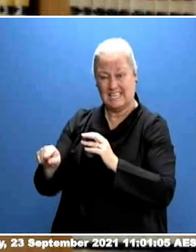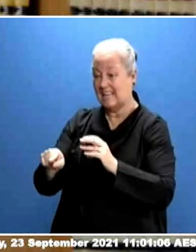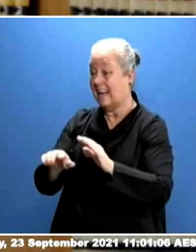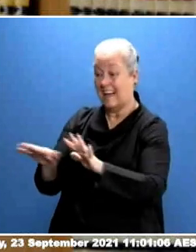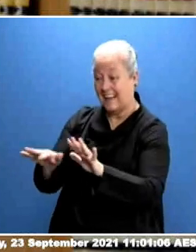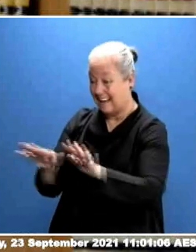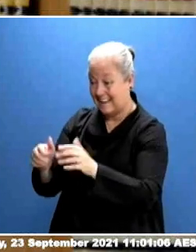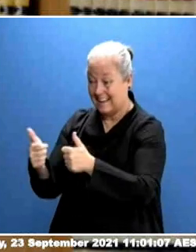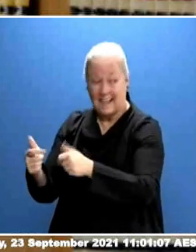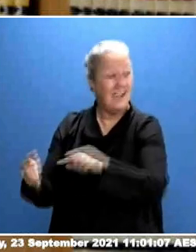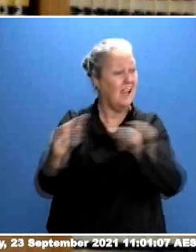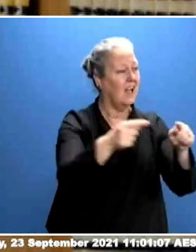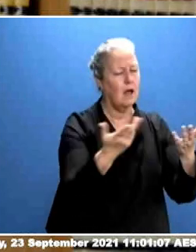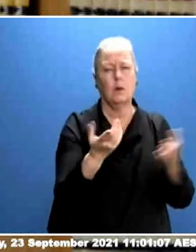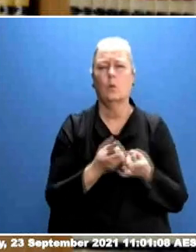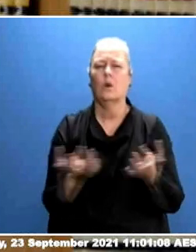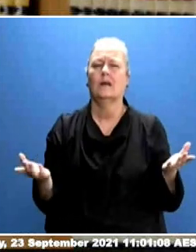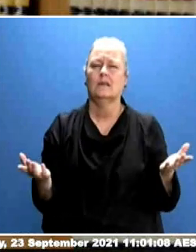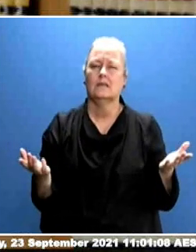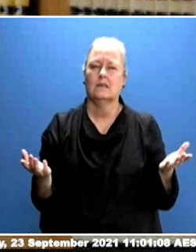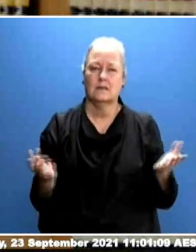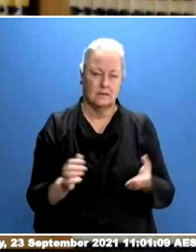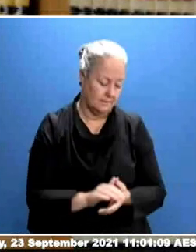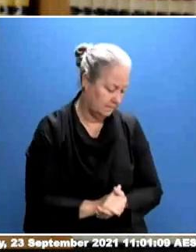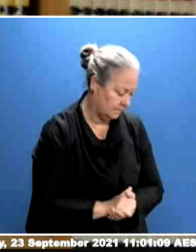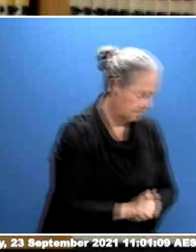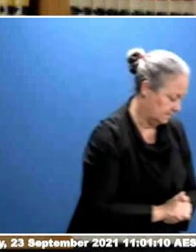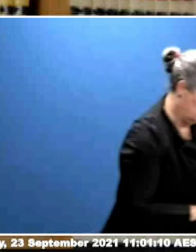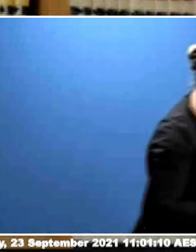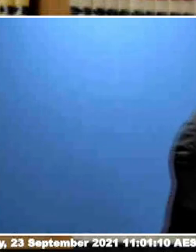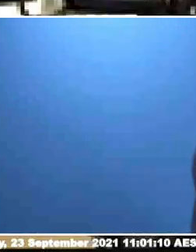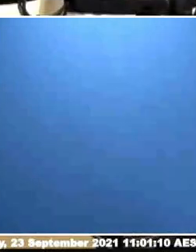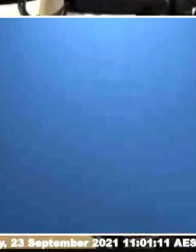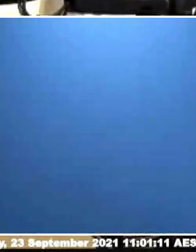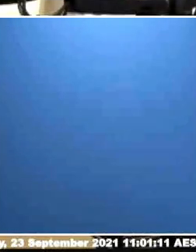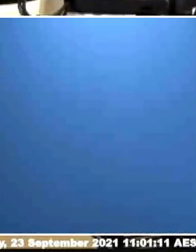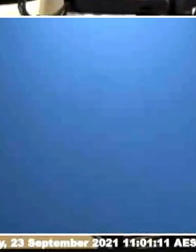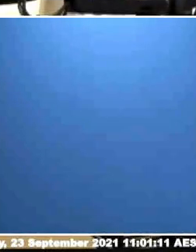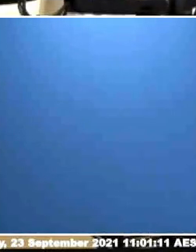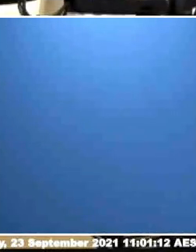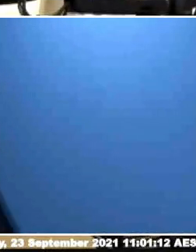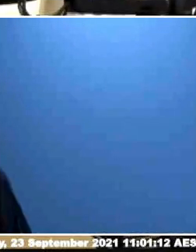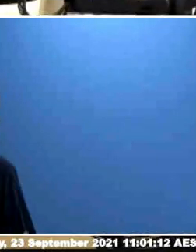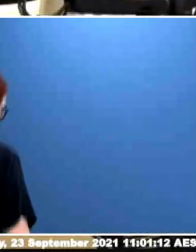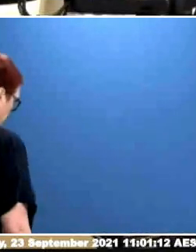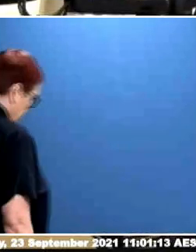Now, in that answer you talked about if there was a longer period there might be assessment, treatment and support.